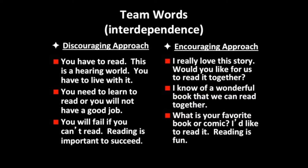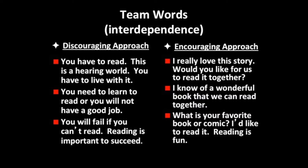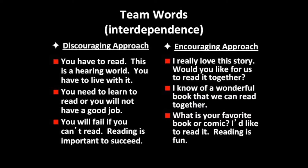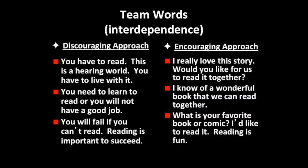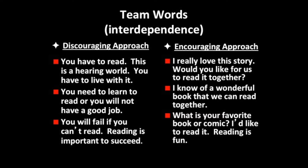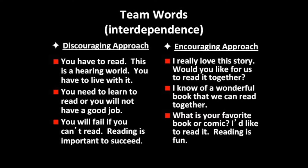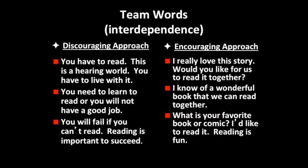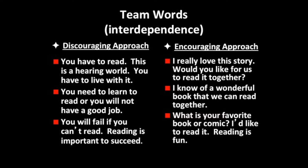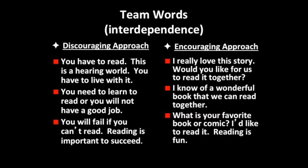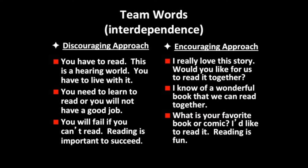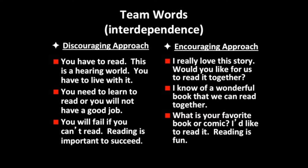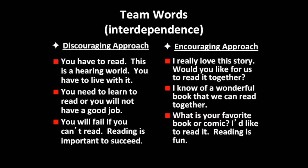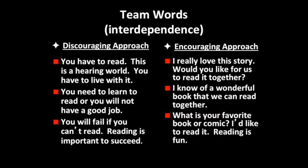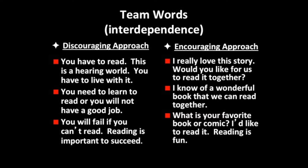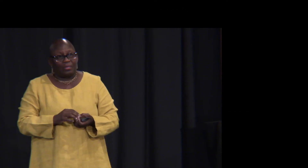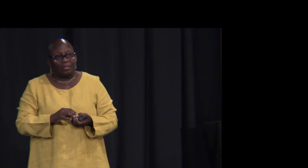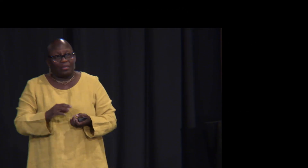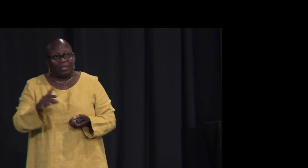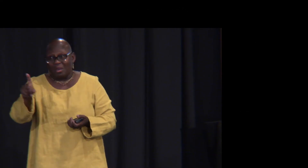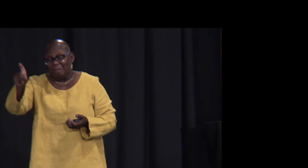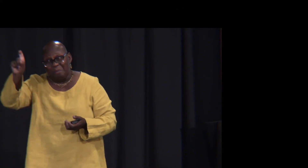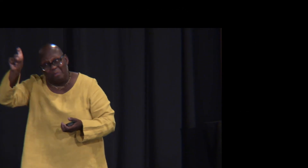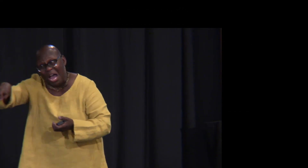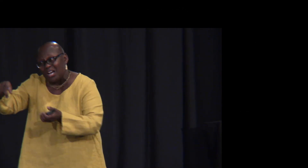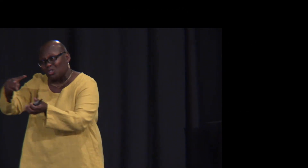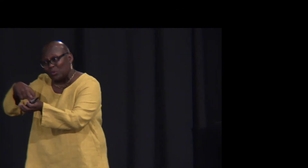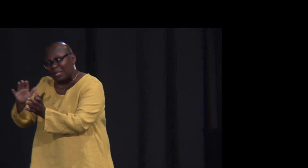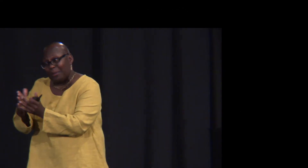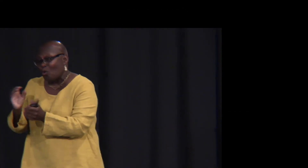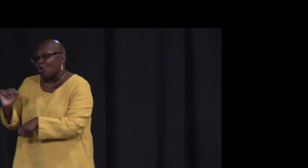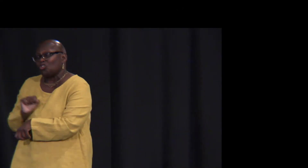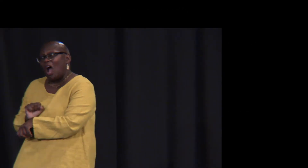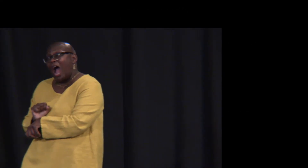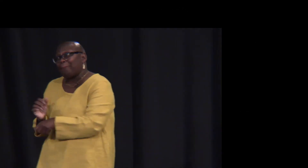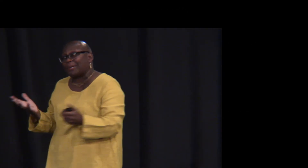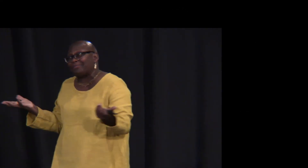How many times a student's told they must read in order to function in a hearing world